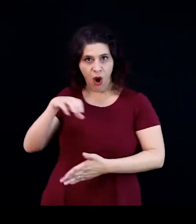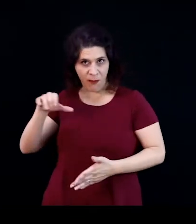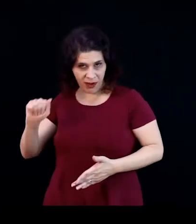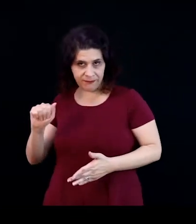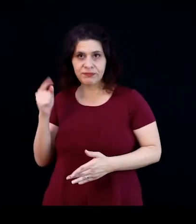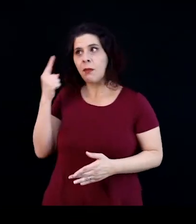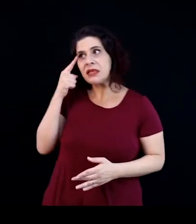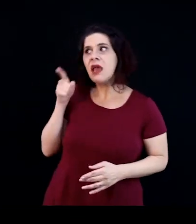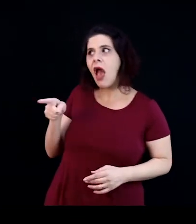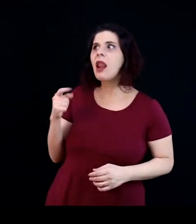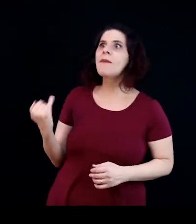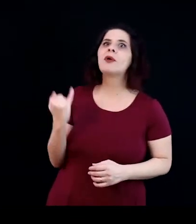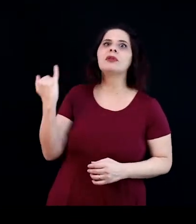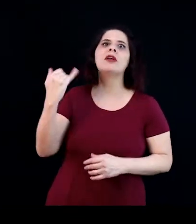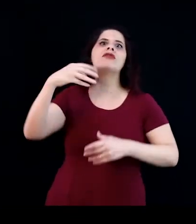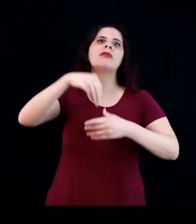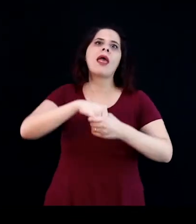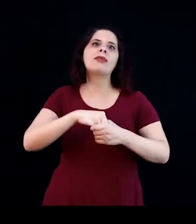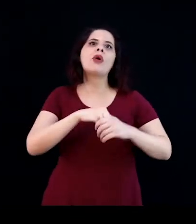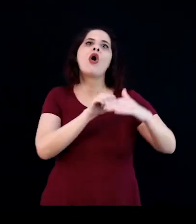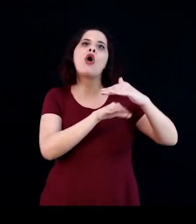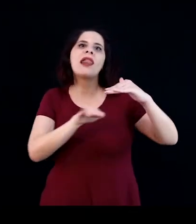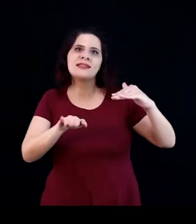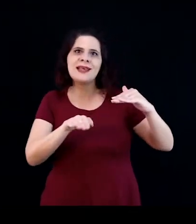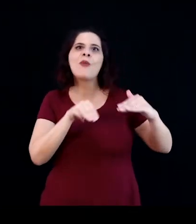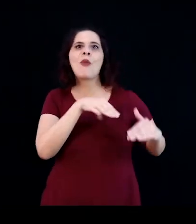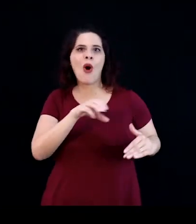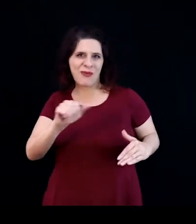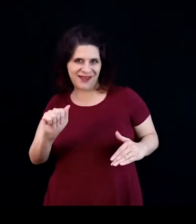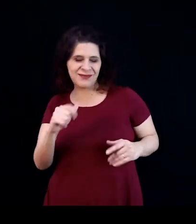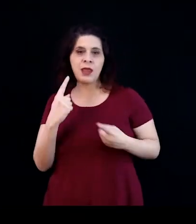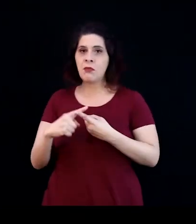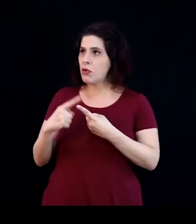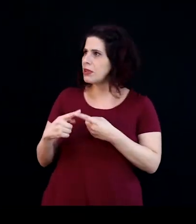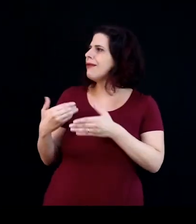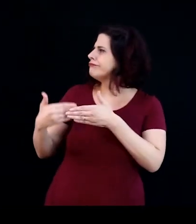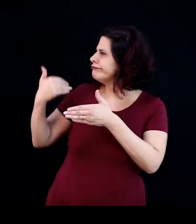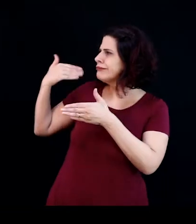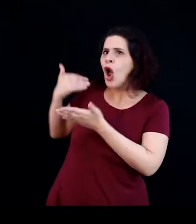I felt because MoMA has, since its founding,